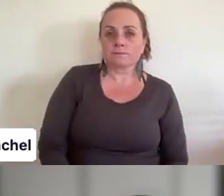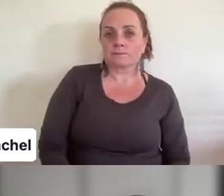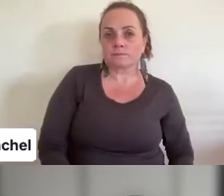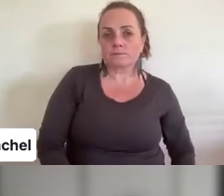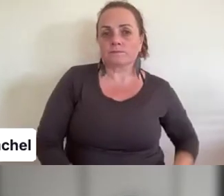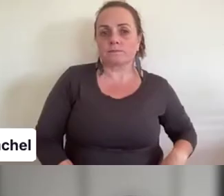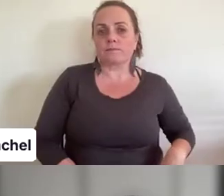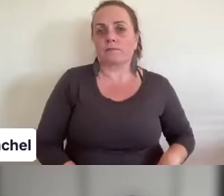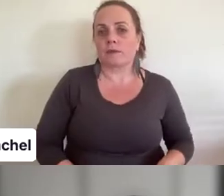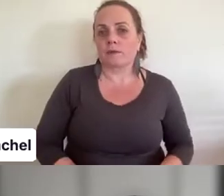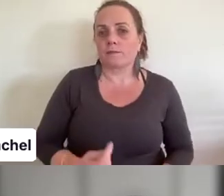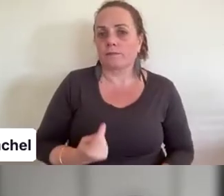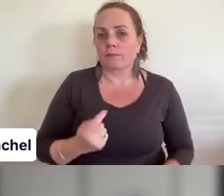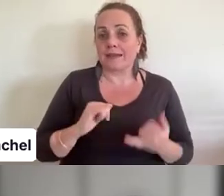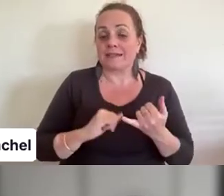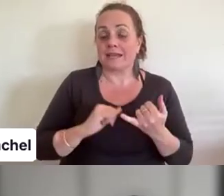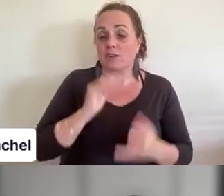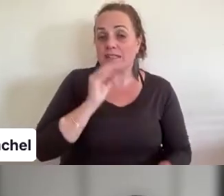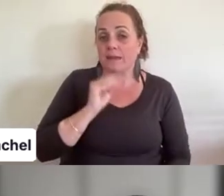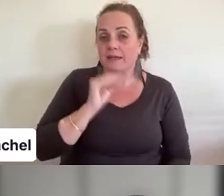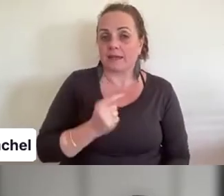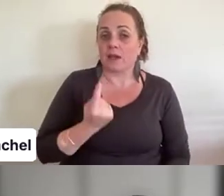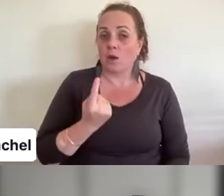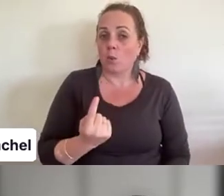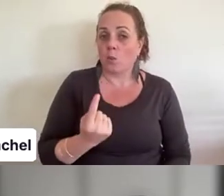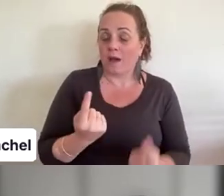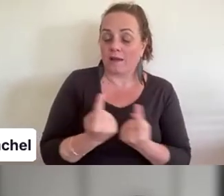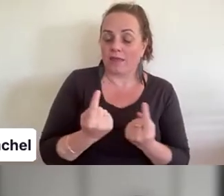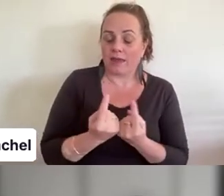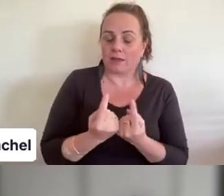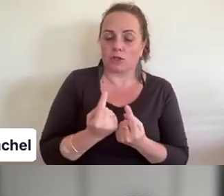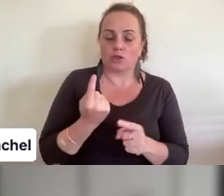One of the things that's been mentioned is speaking about internal party political